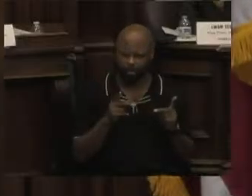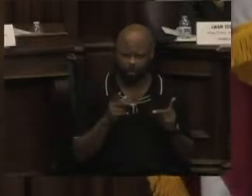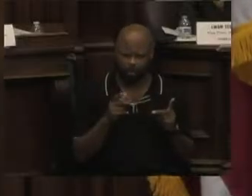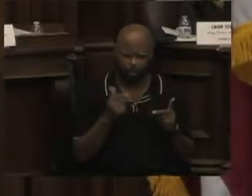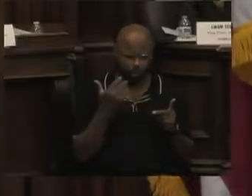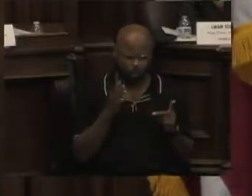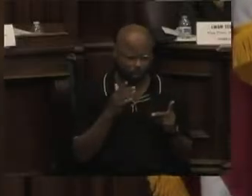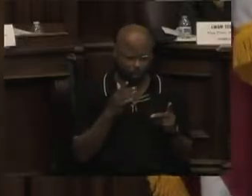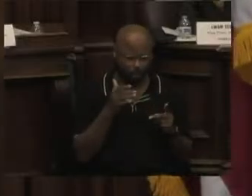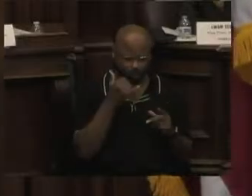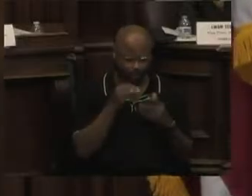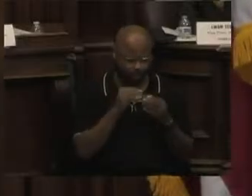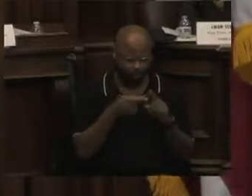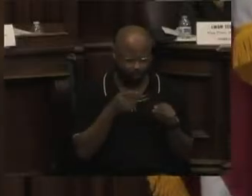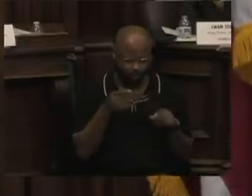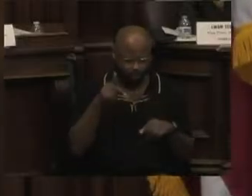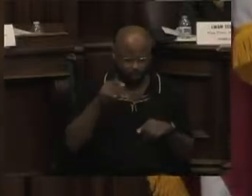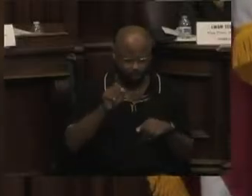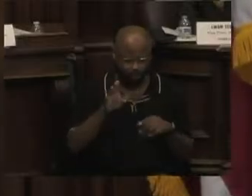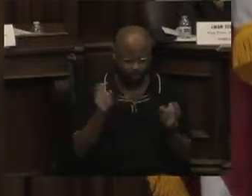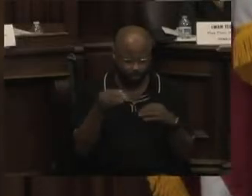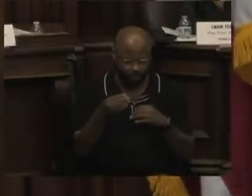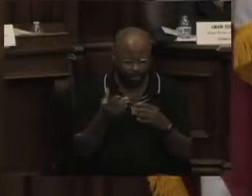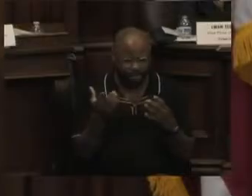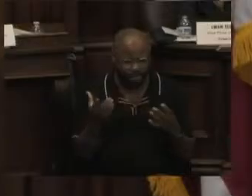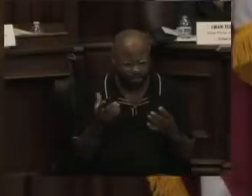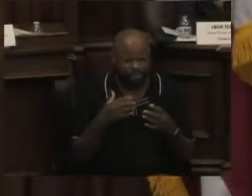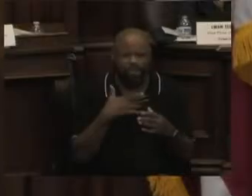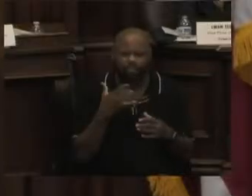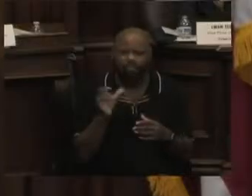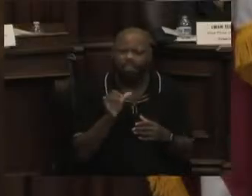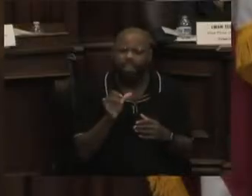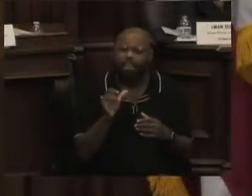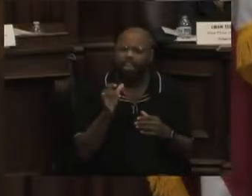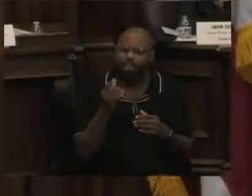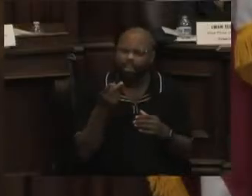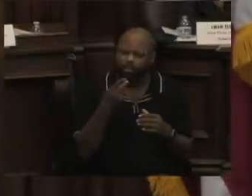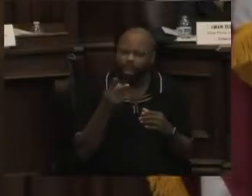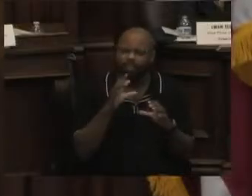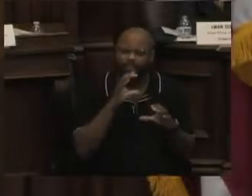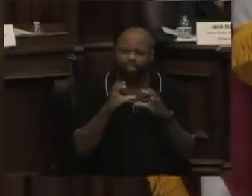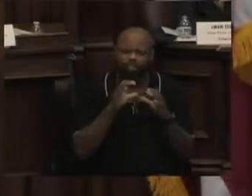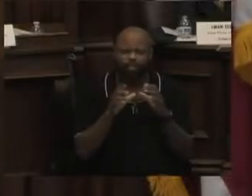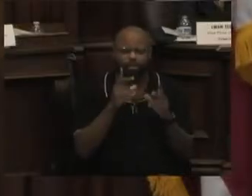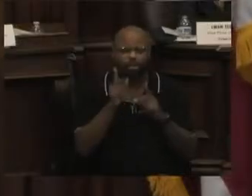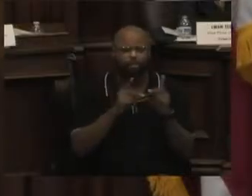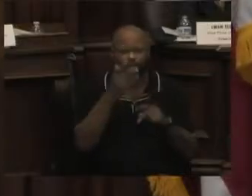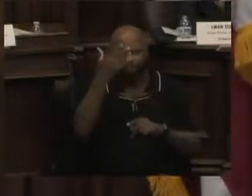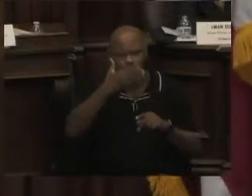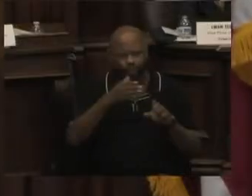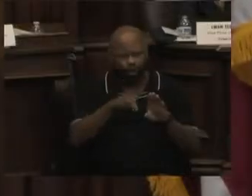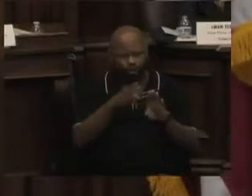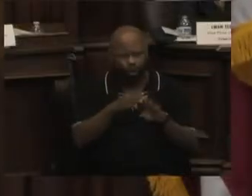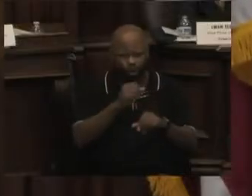alarming to me in terms of people that wouldn't know a phone number from someone at